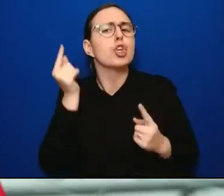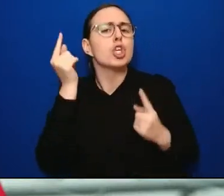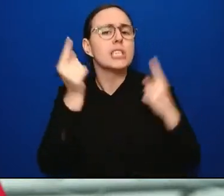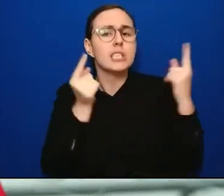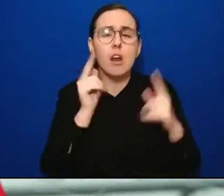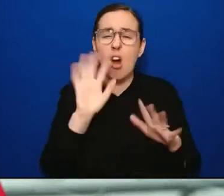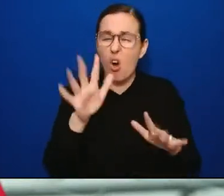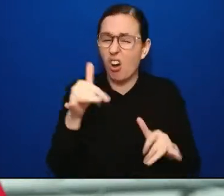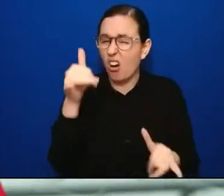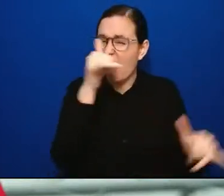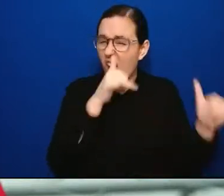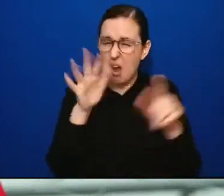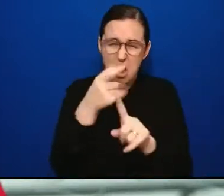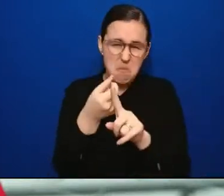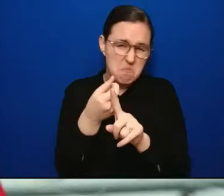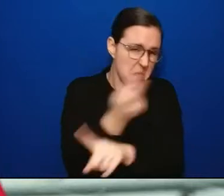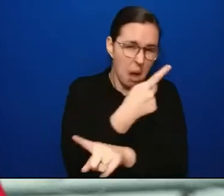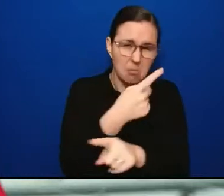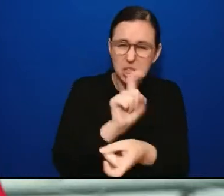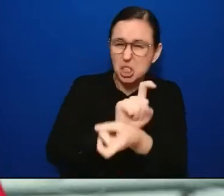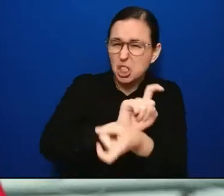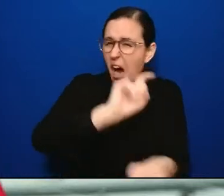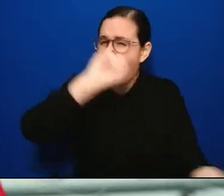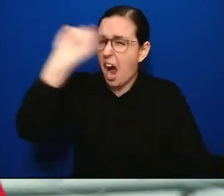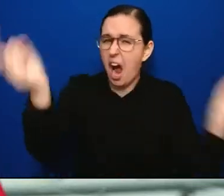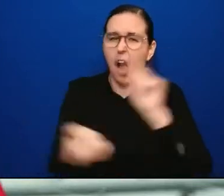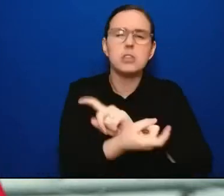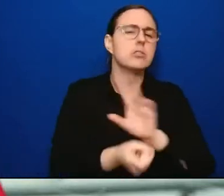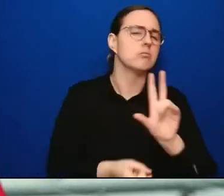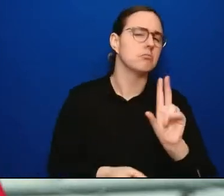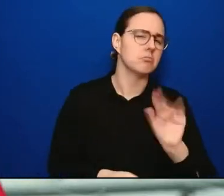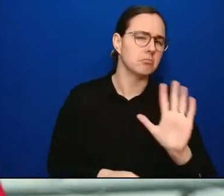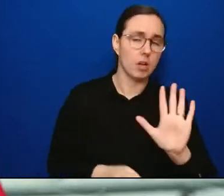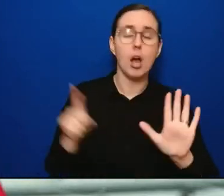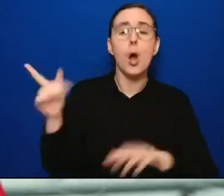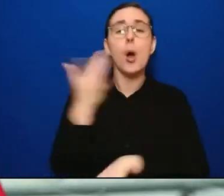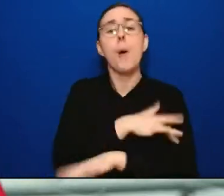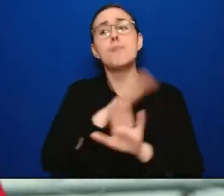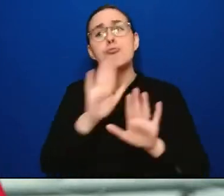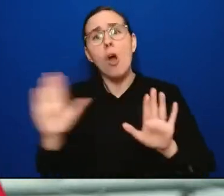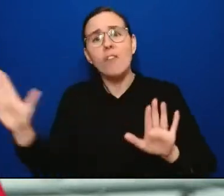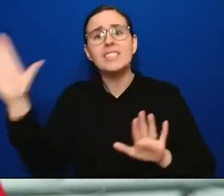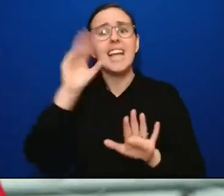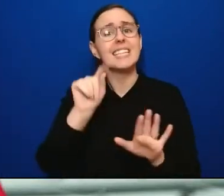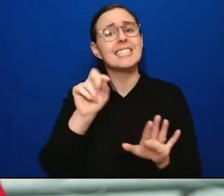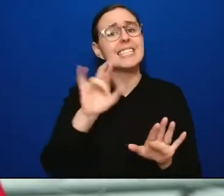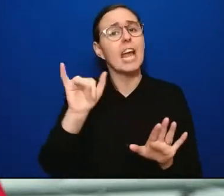used things like their vaccine card in different ways. It is an important tool that is still